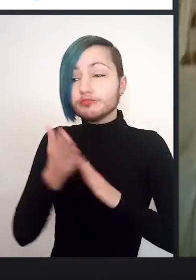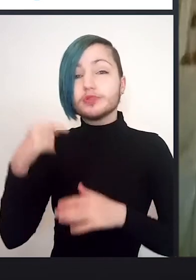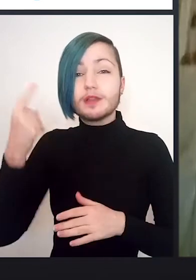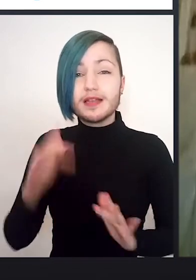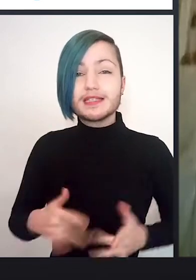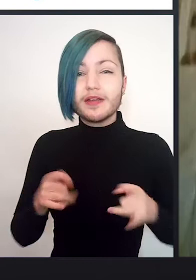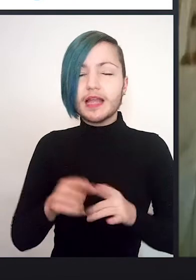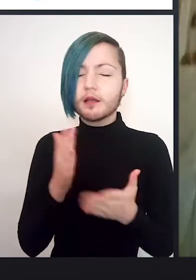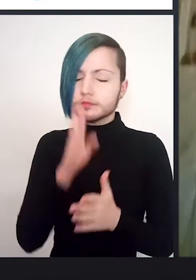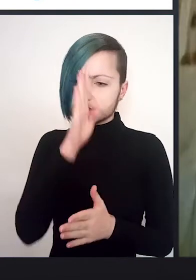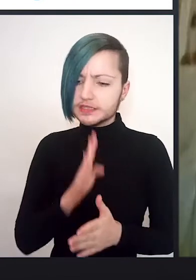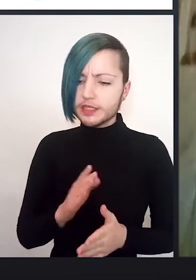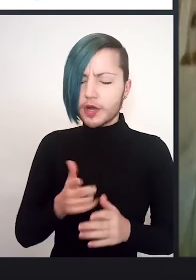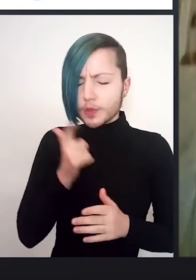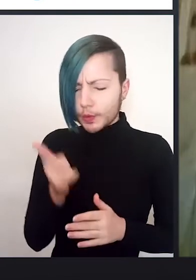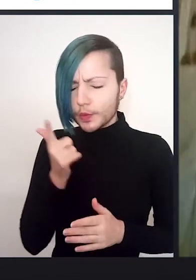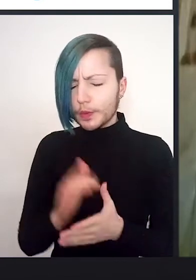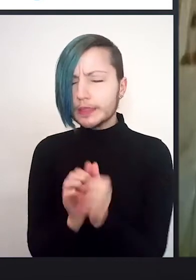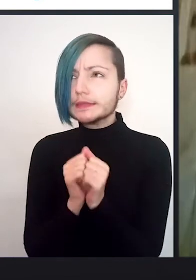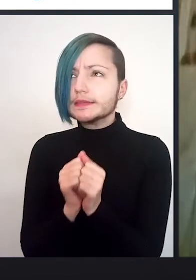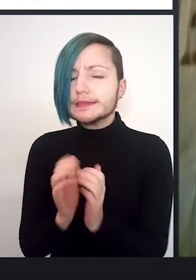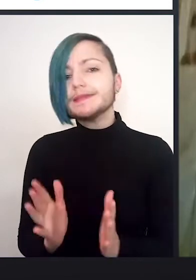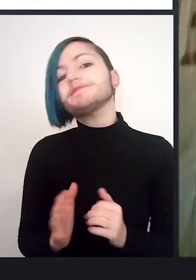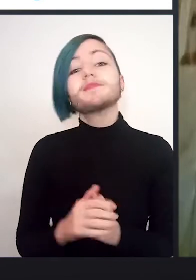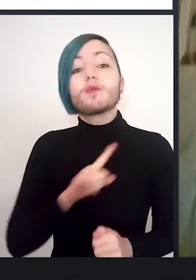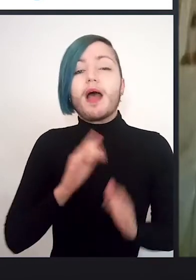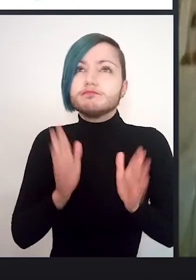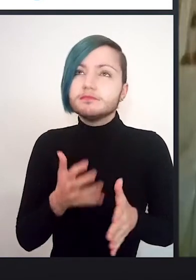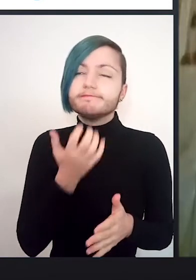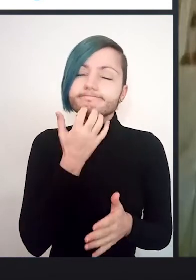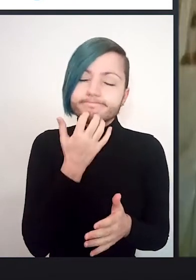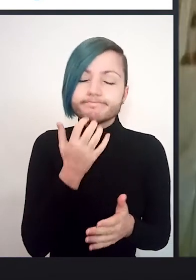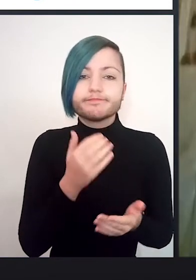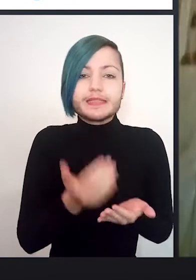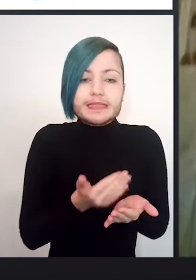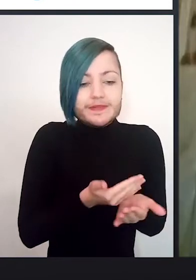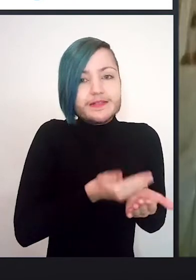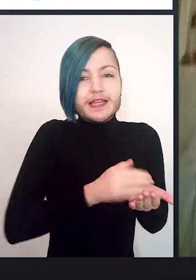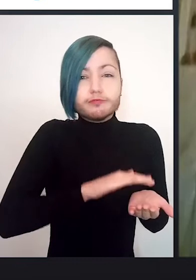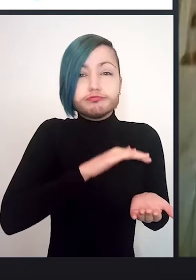You've had to save up for it and make the time for it and everything.